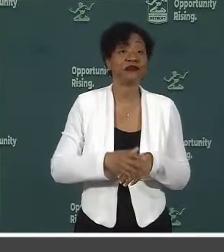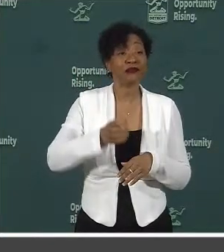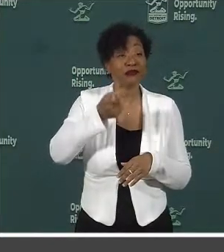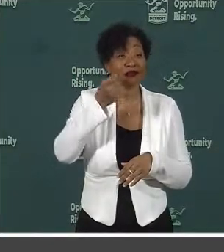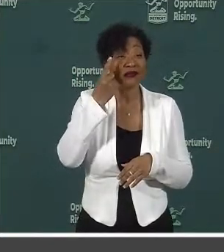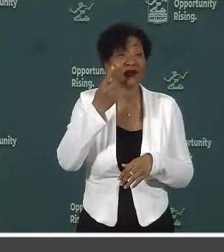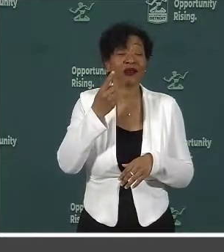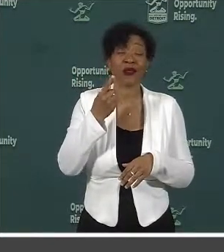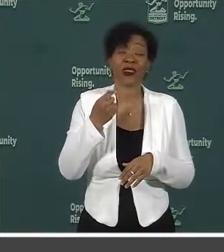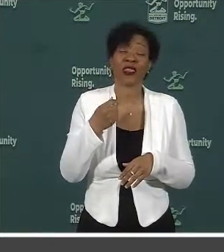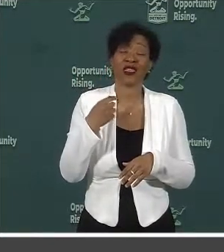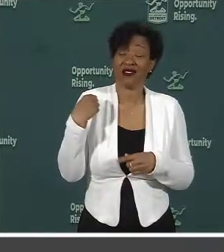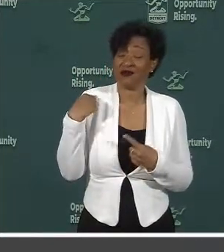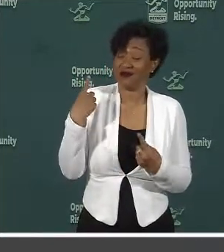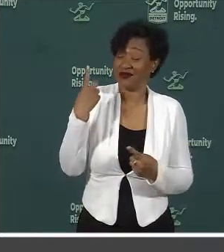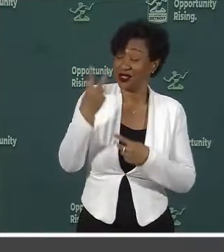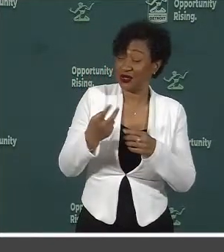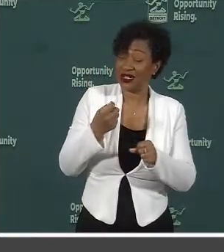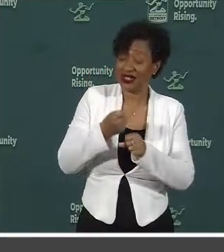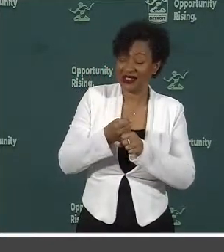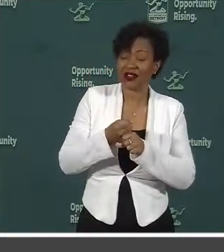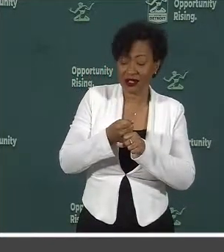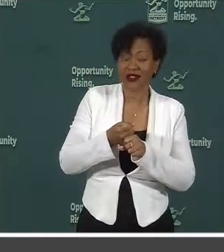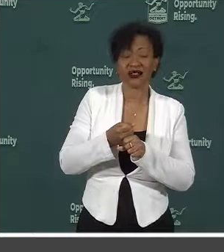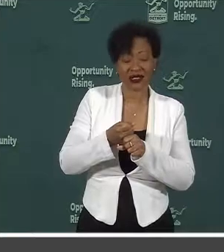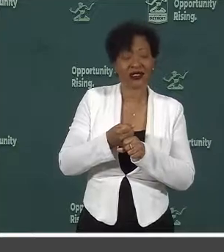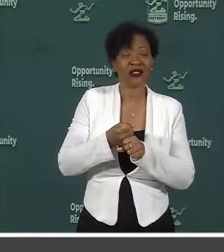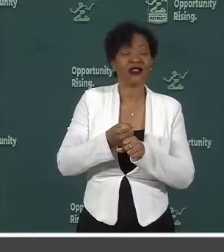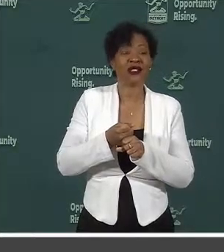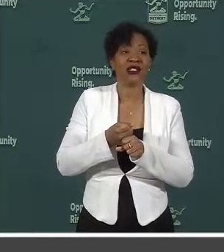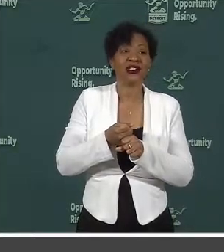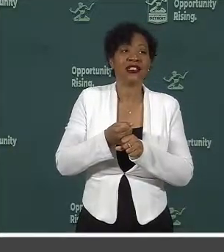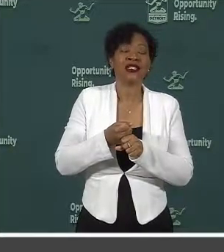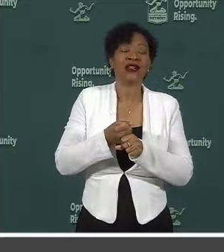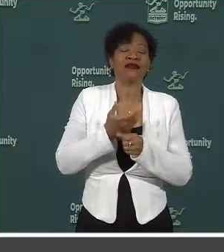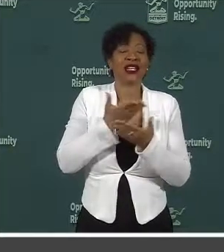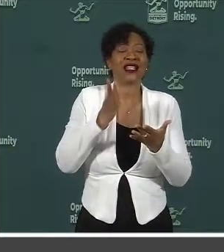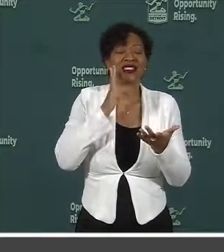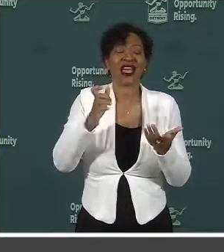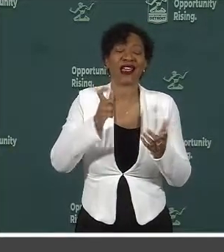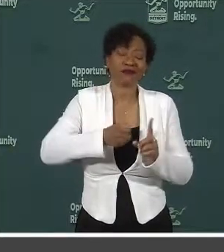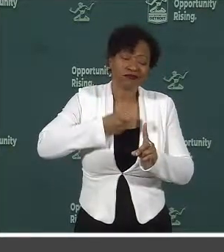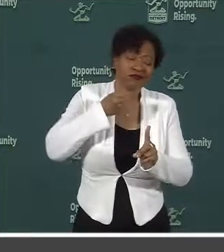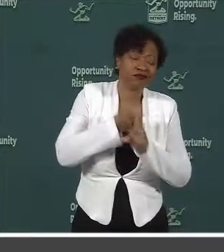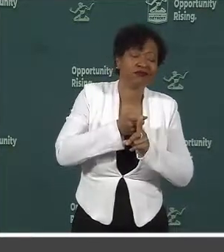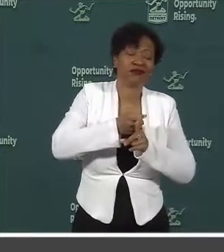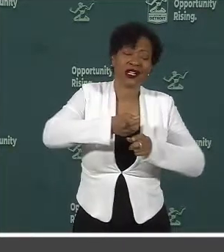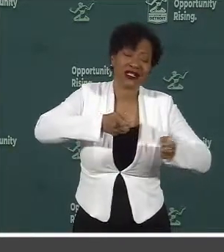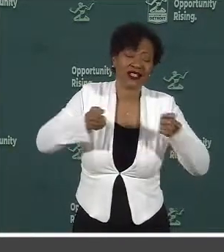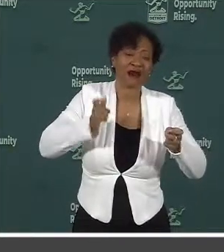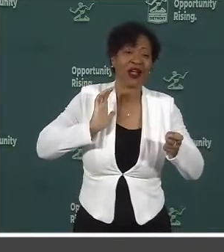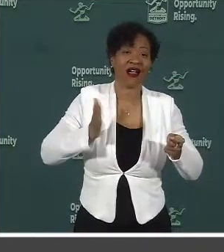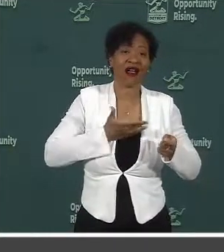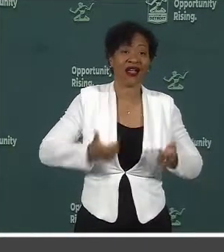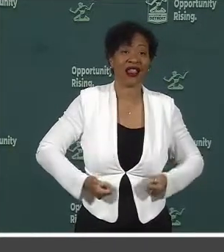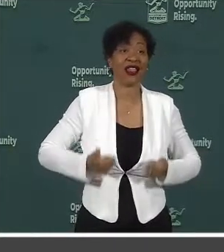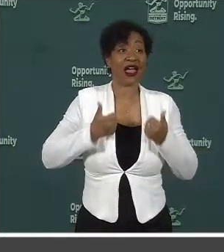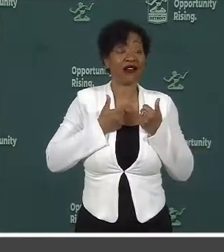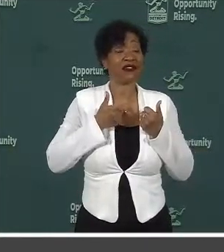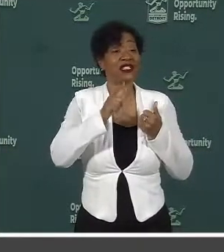THE LAST TWO YEARS WE'RE MOVING TO A NEW STAGE THESE ARE THE COVID CASES IN THE STATE OF MICHIGAN THEY'VE DROPPED DRAMATICALLY AS OMICRON HAS